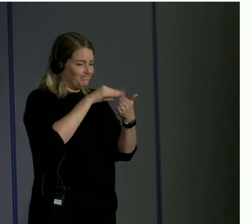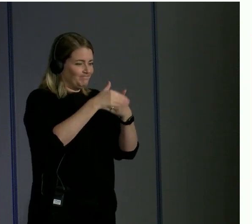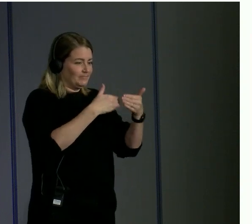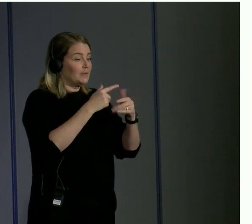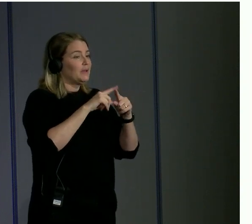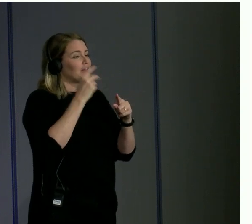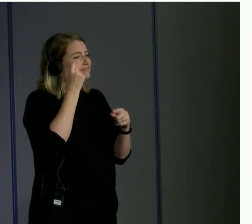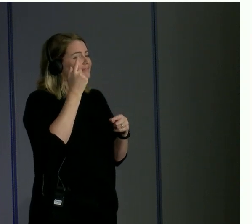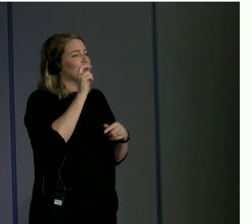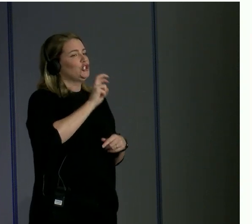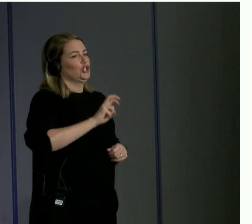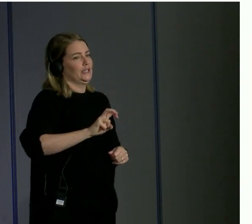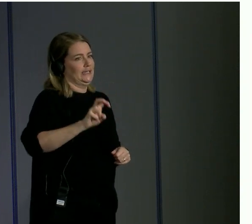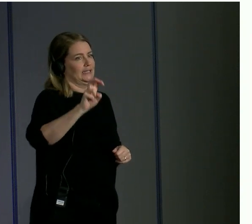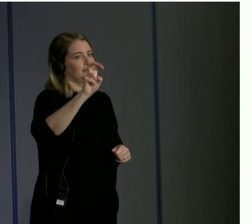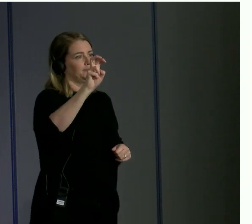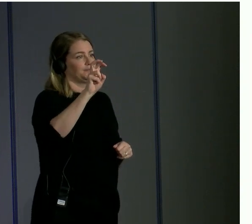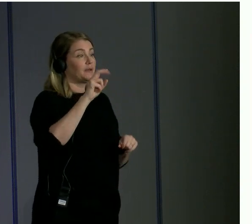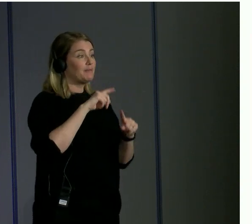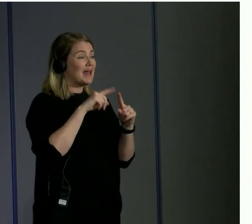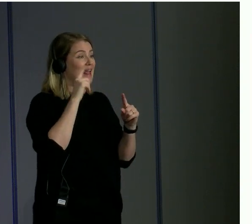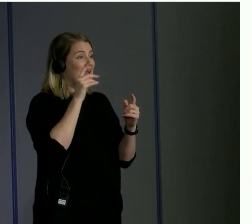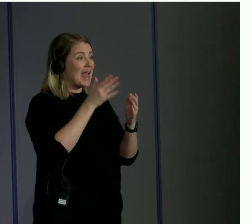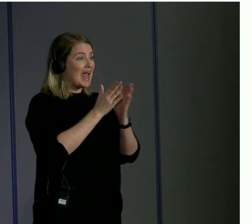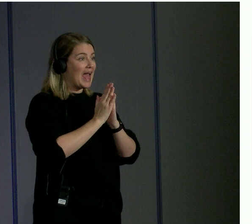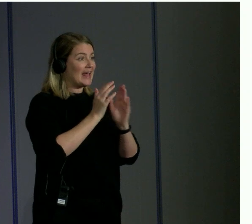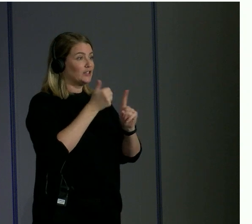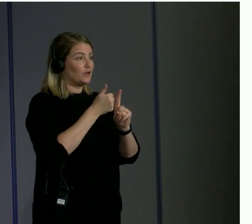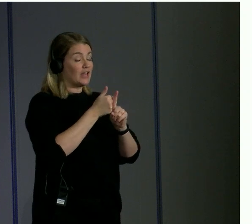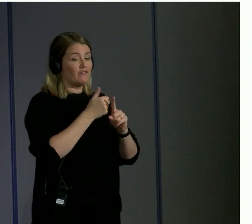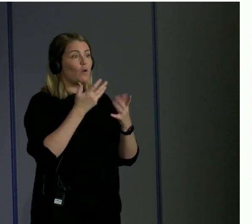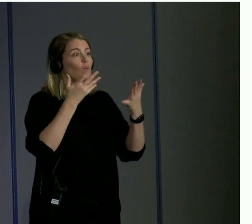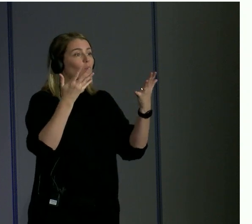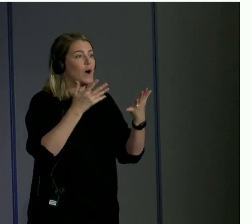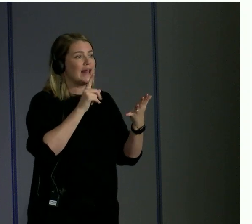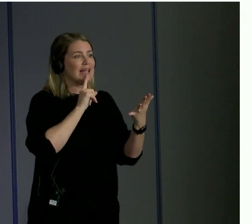what is the expected user-experience? I want everybody to say that. What is the